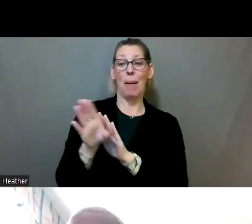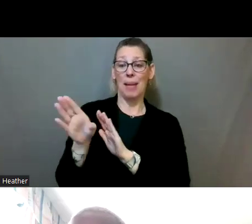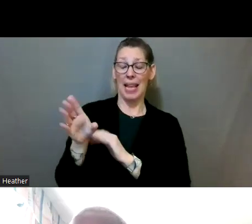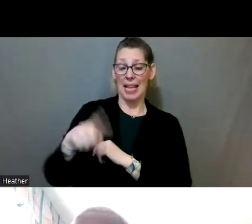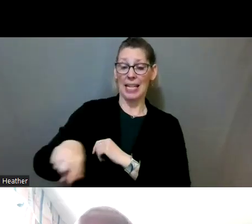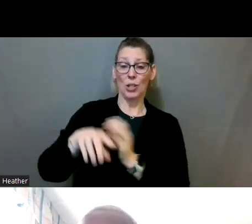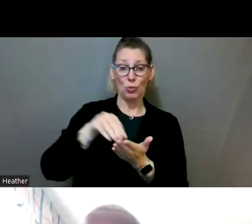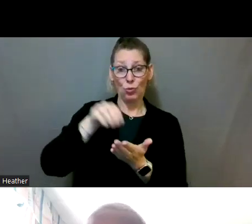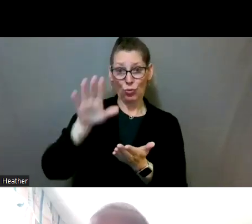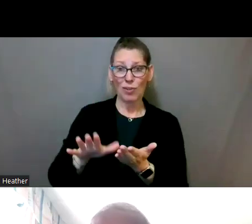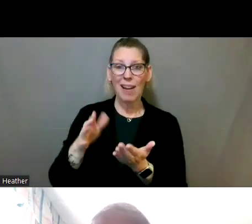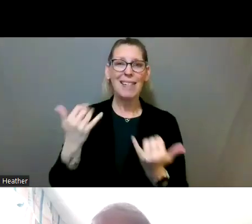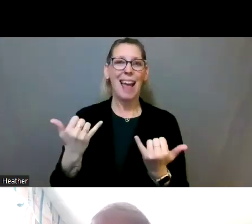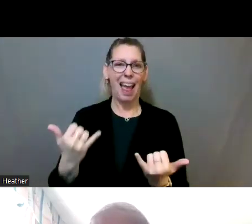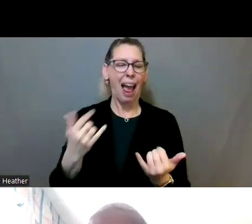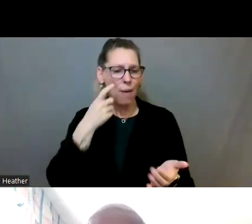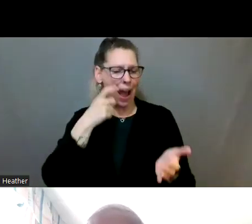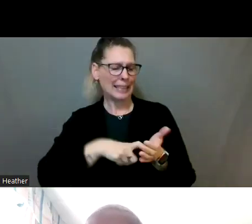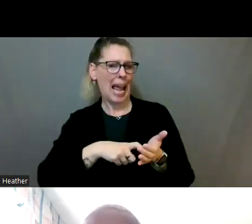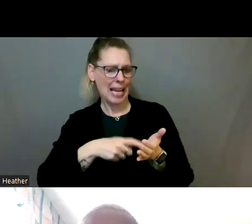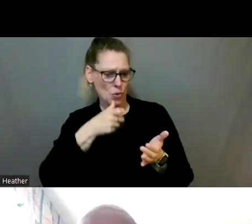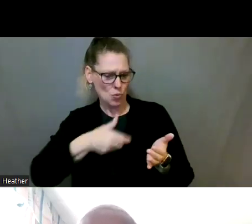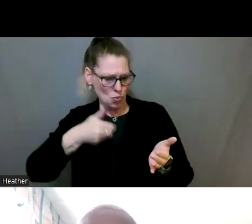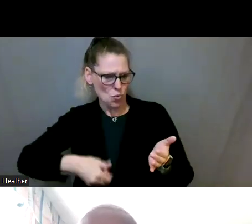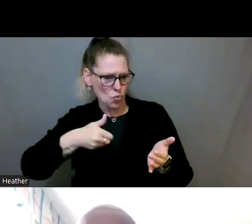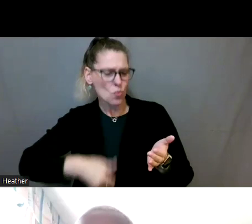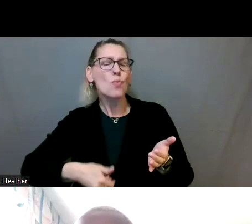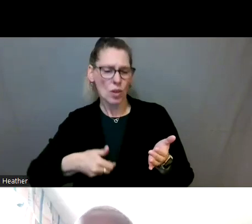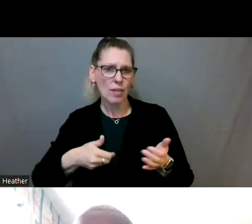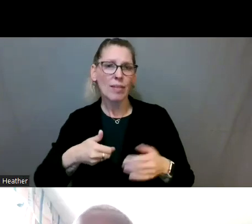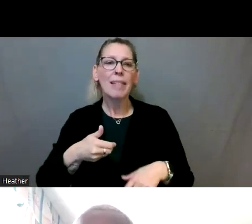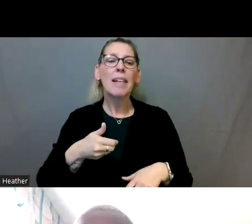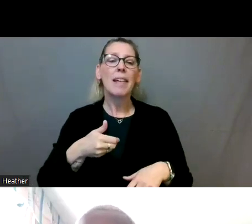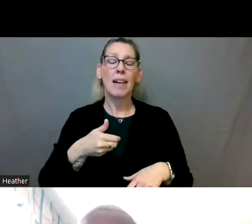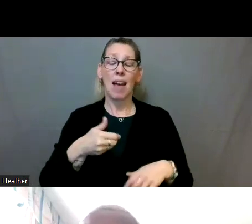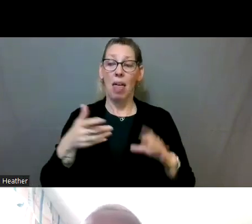they're in that identity development stage, and that these connections